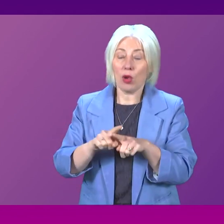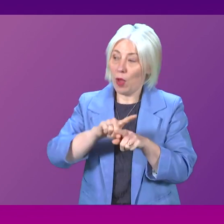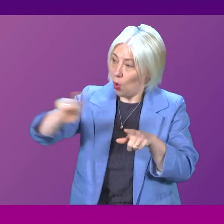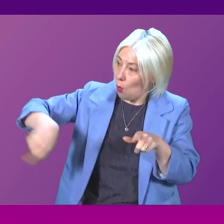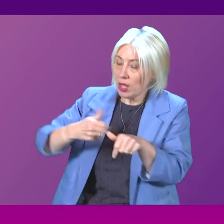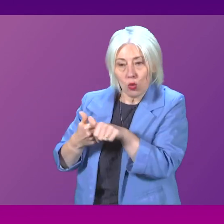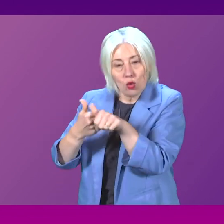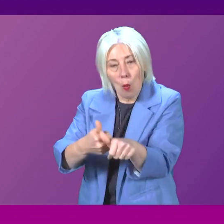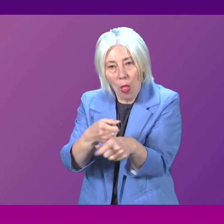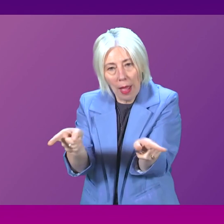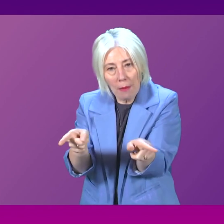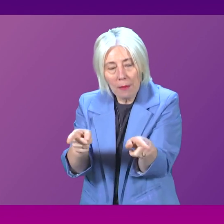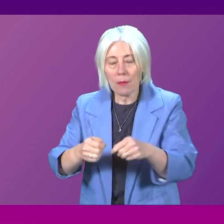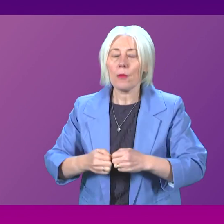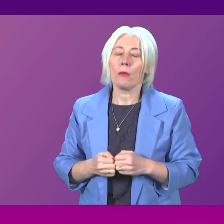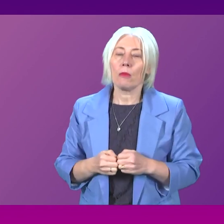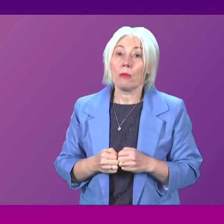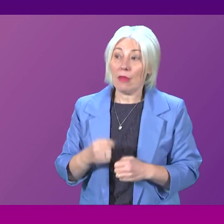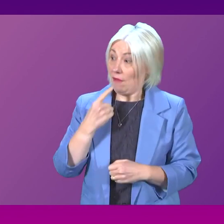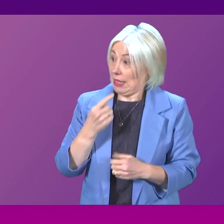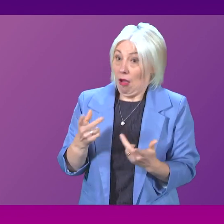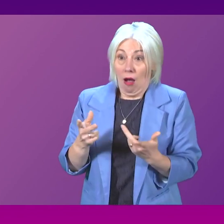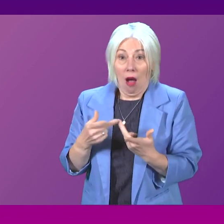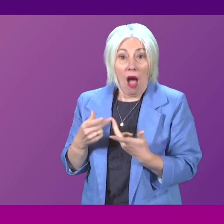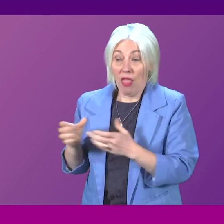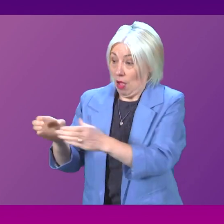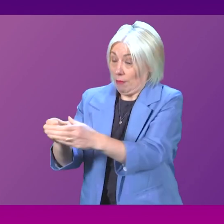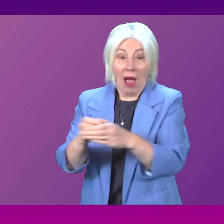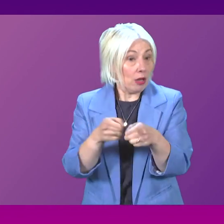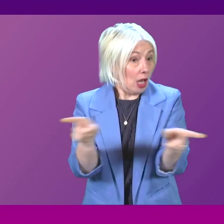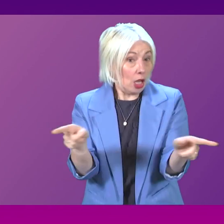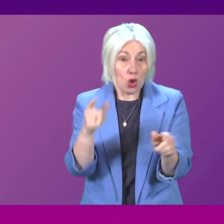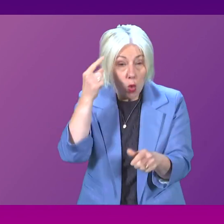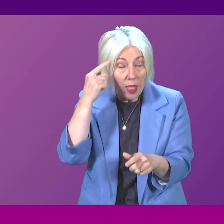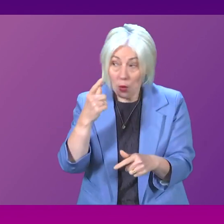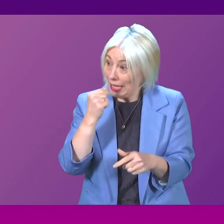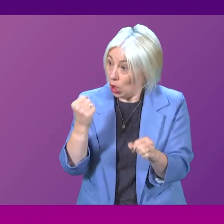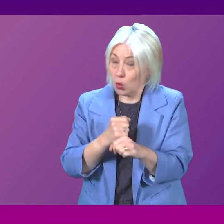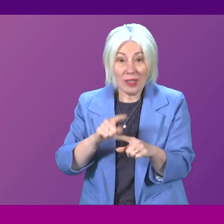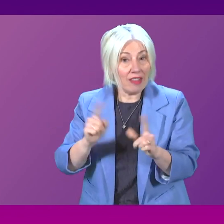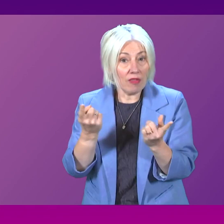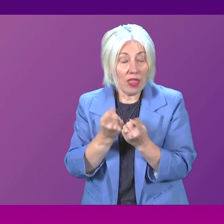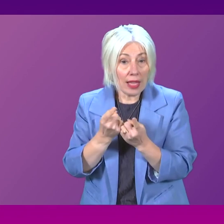As I said earlier, if other parties think that there are actions that could be taken and that we are not taking, we will always listen to that.